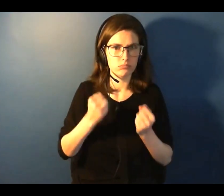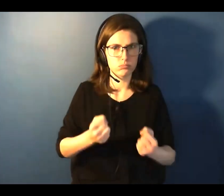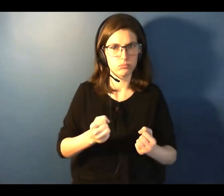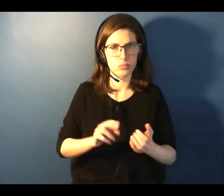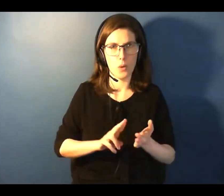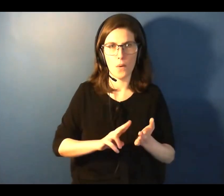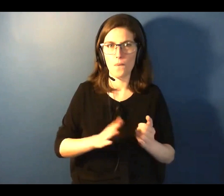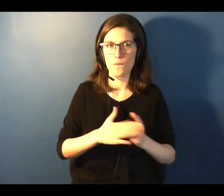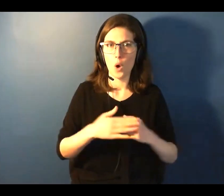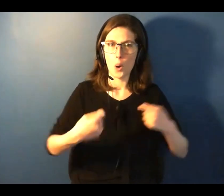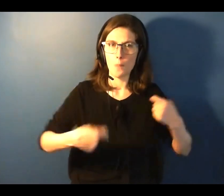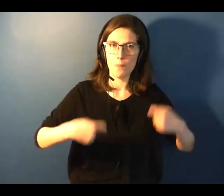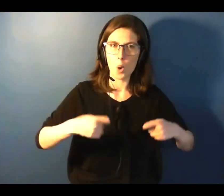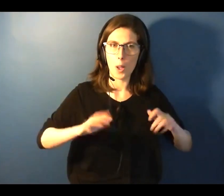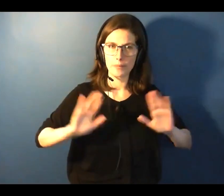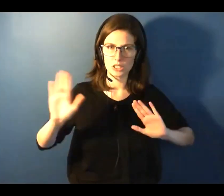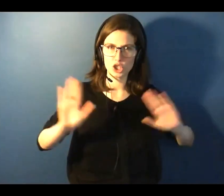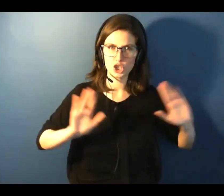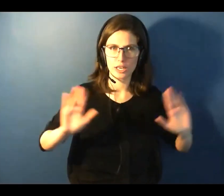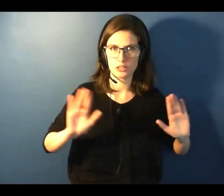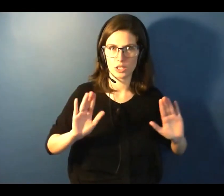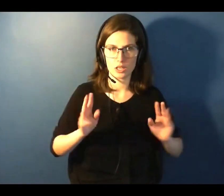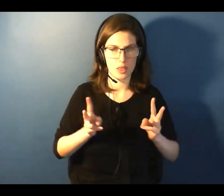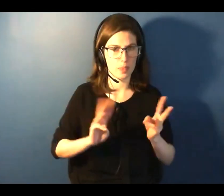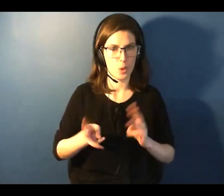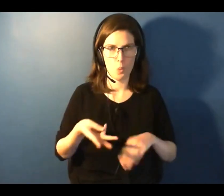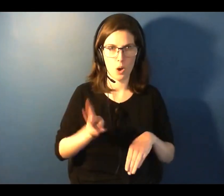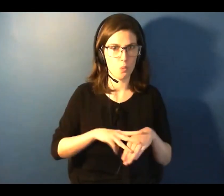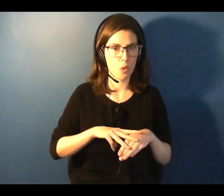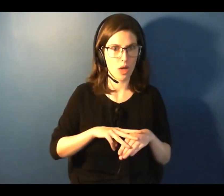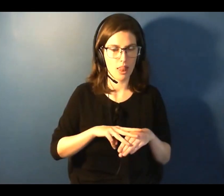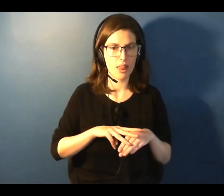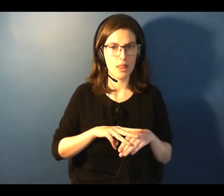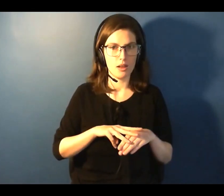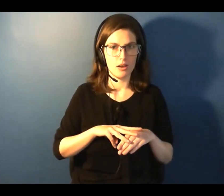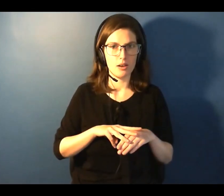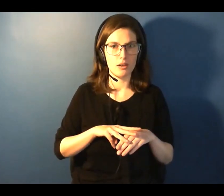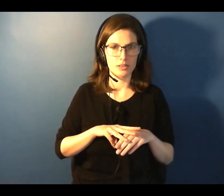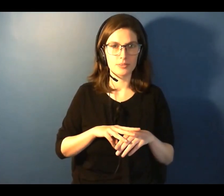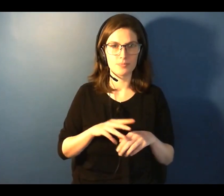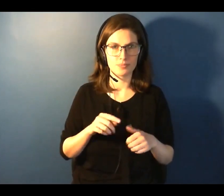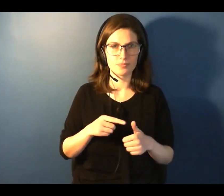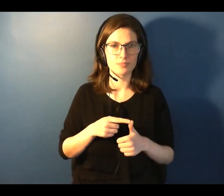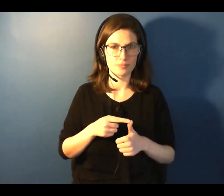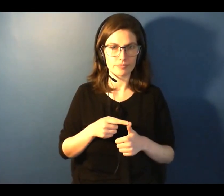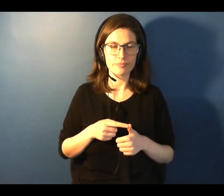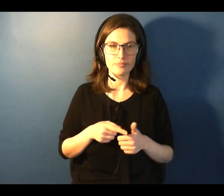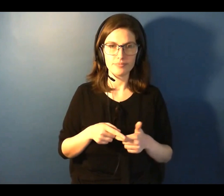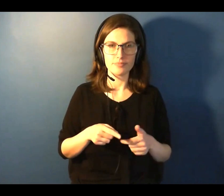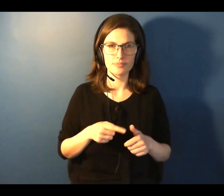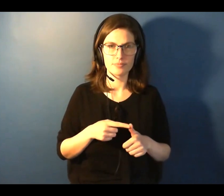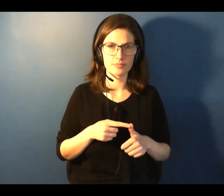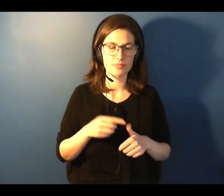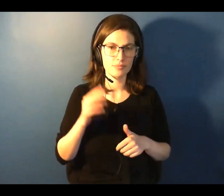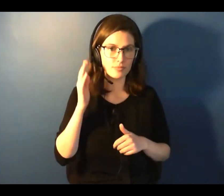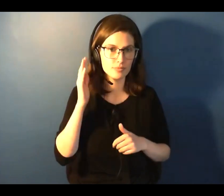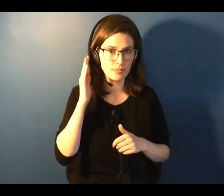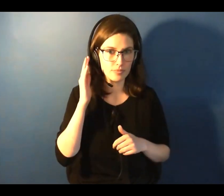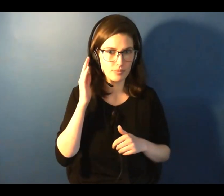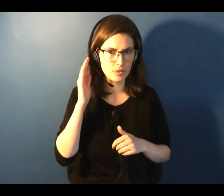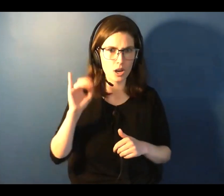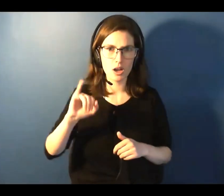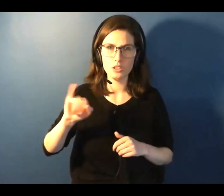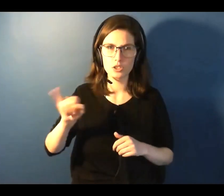that we were trying to. (Kate: trying to bring out). Kate: Jonathan, you had your hand raised had you? Did you want to come